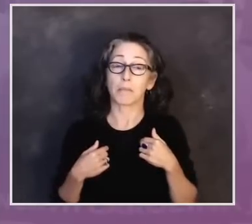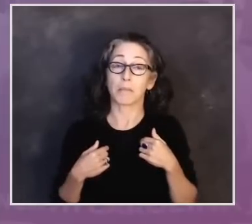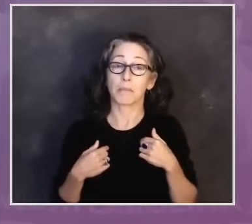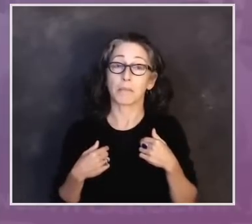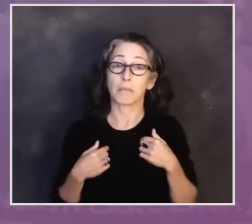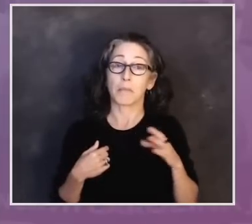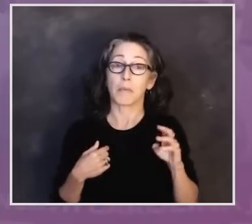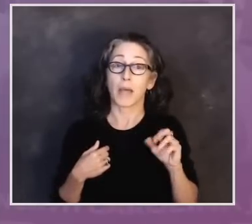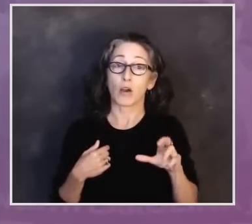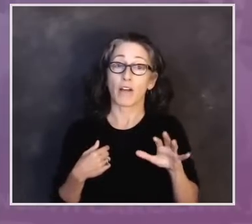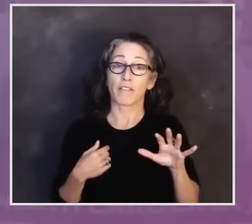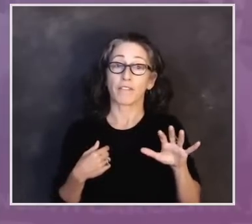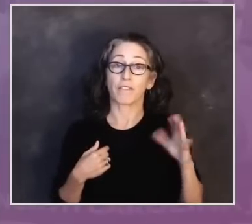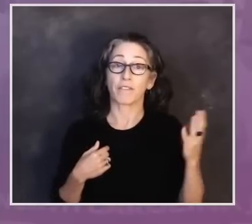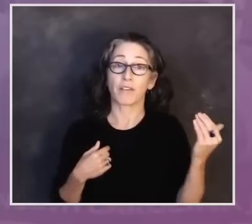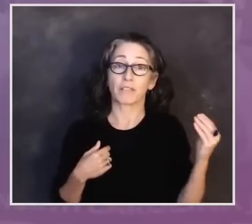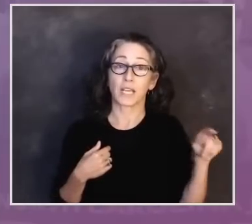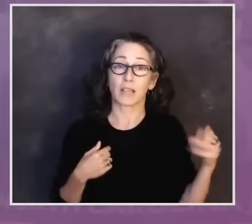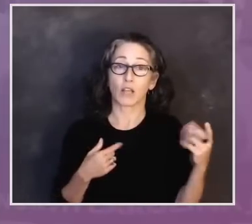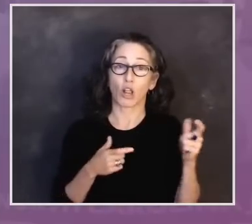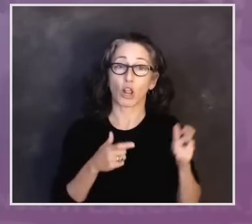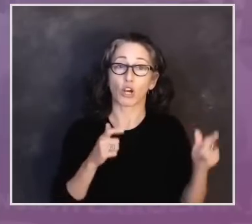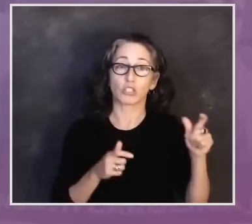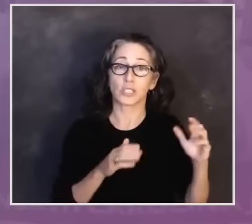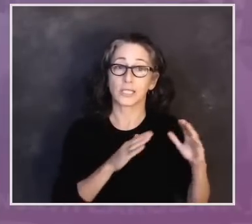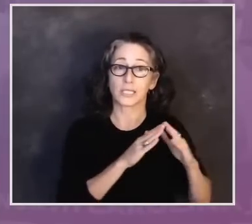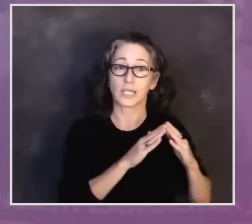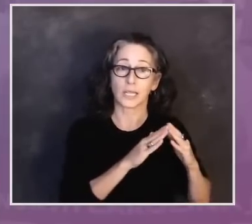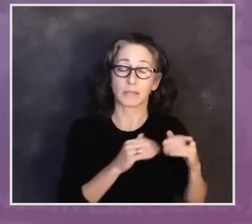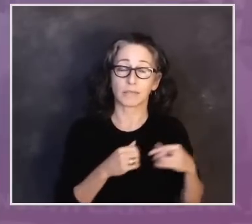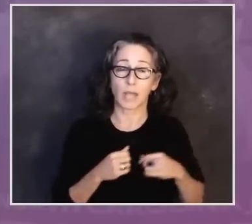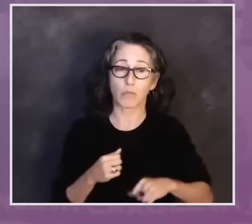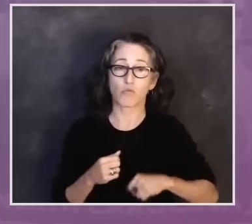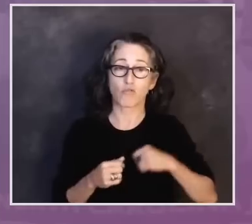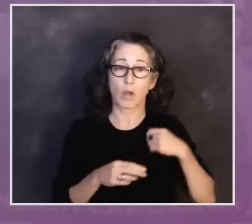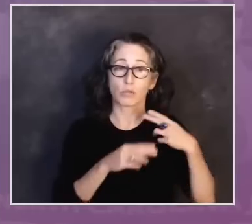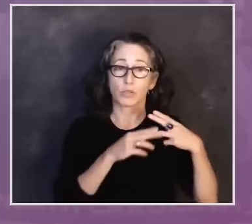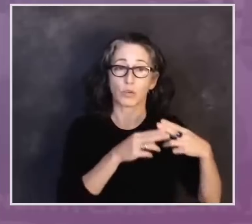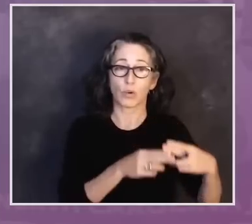I AM VI LYLES. AND I'M MAYOR OF THE 15TH LARGEST CITY IN THIS COUNTRY,